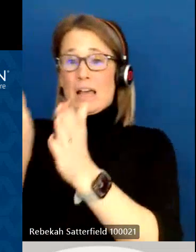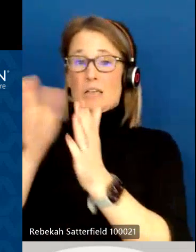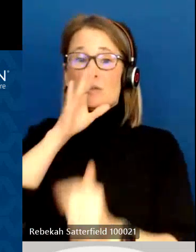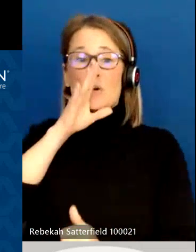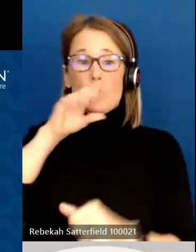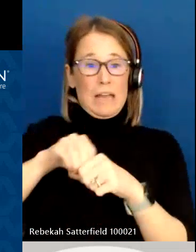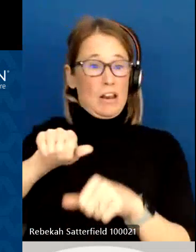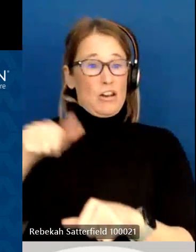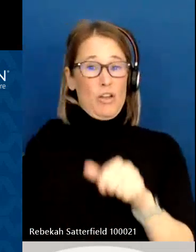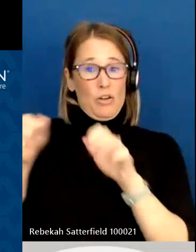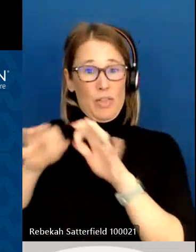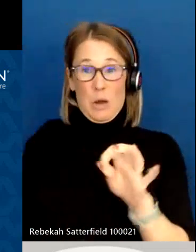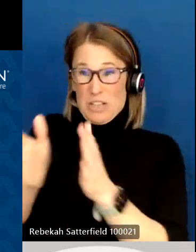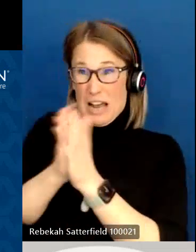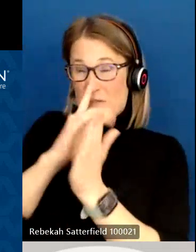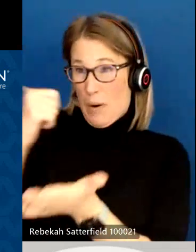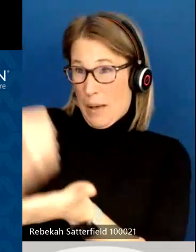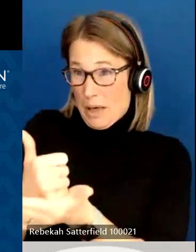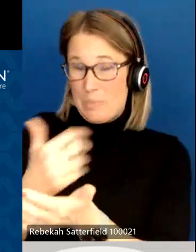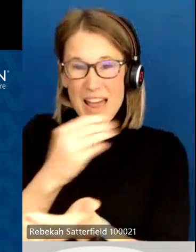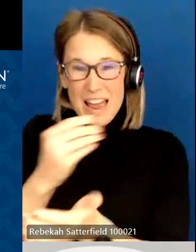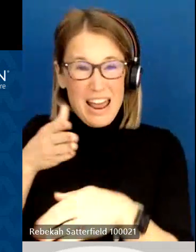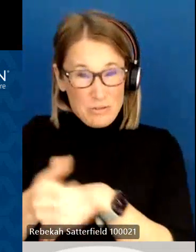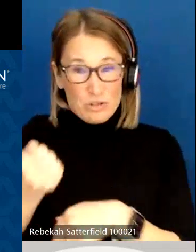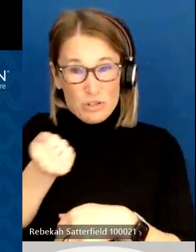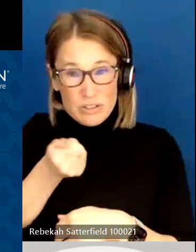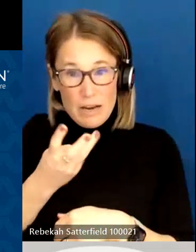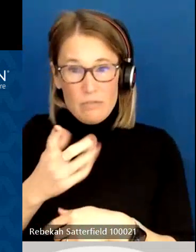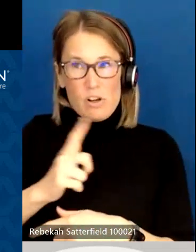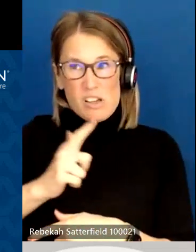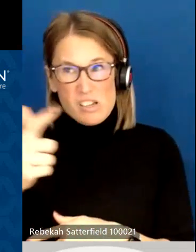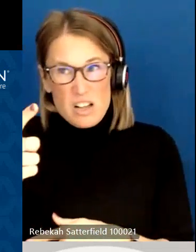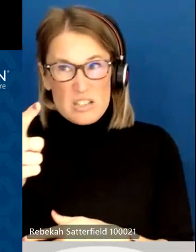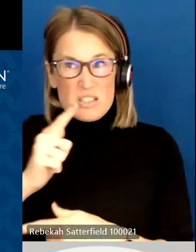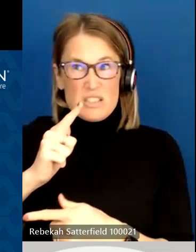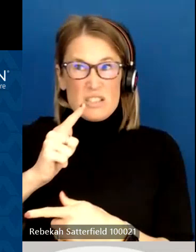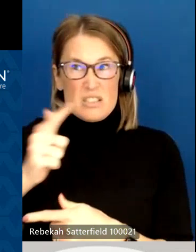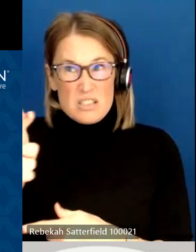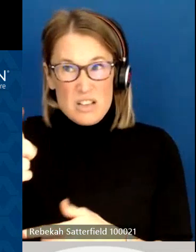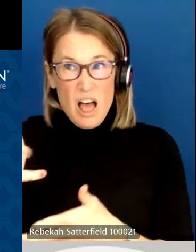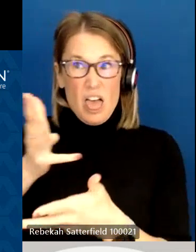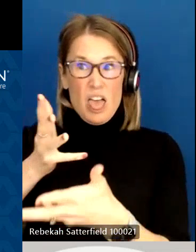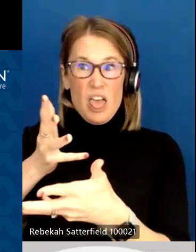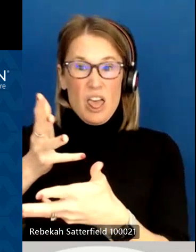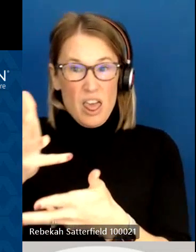and after numerous and I mean numerous back and forth transfers and a 22 minute wait I was finally